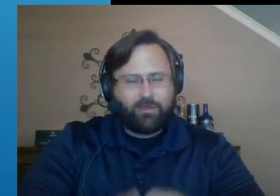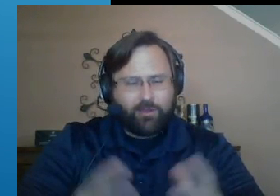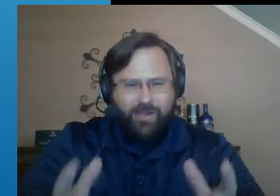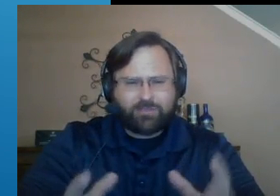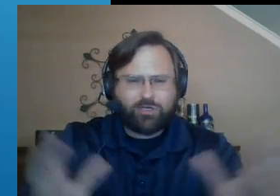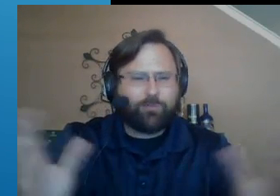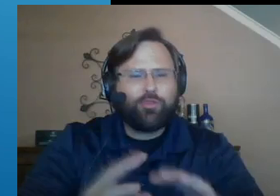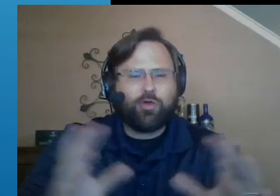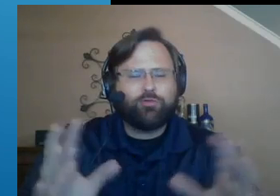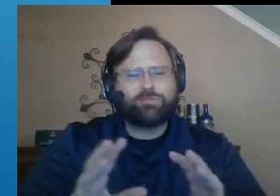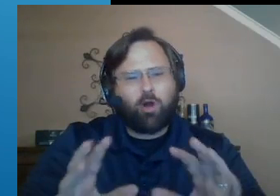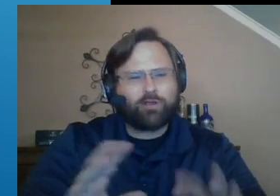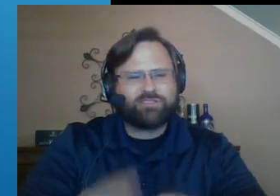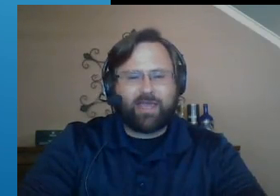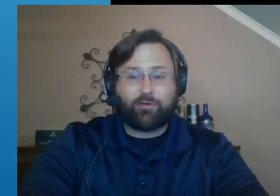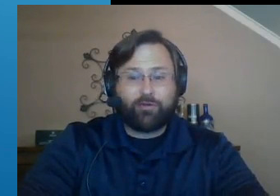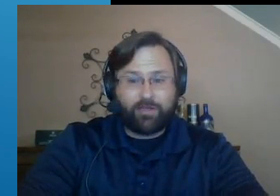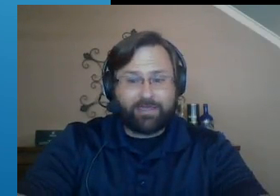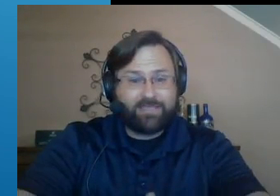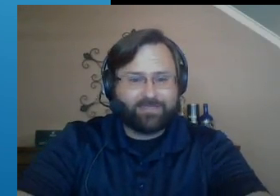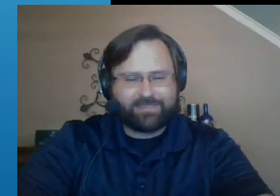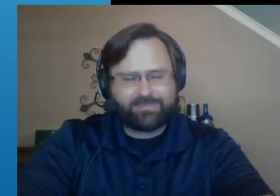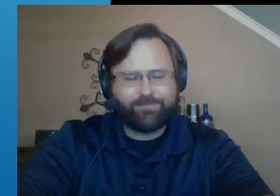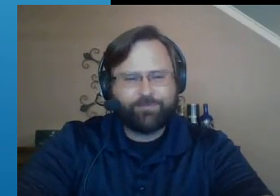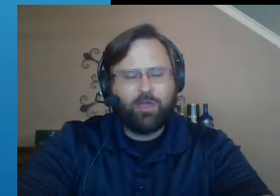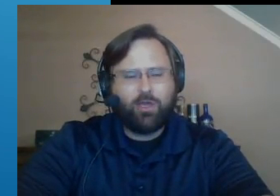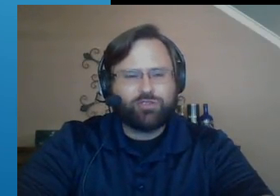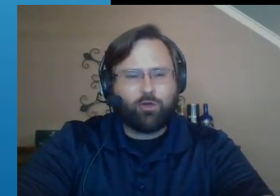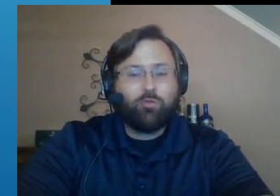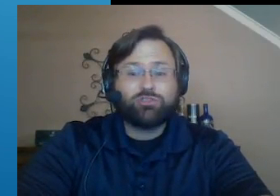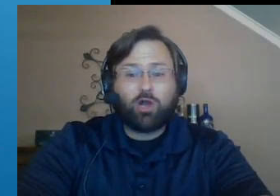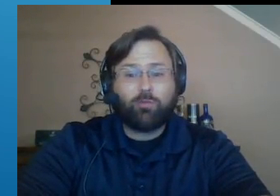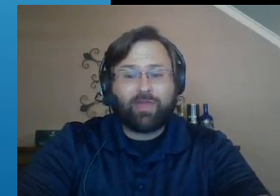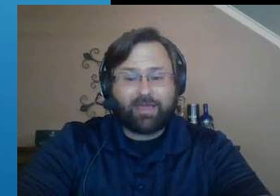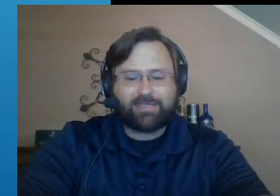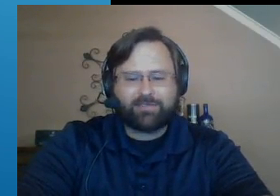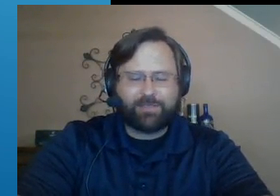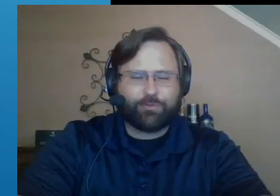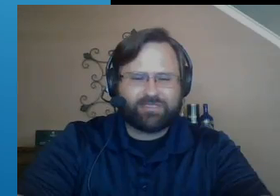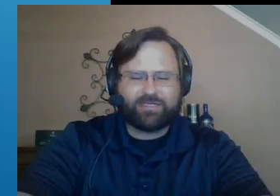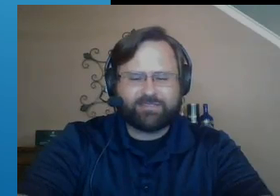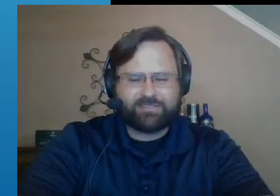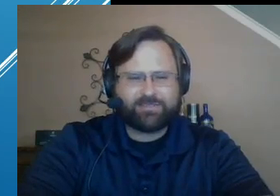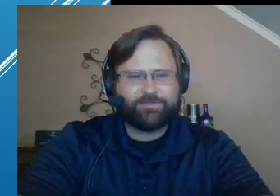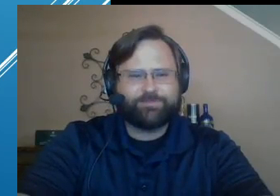you can now start to put those parts together in sentences so we'll start with ASL simple sentences